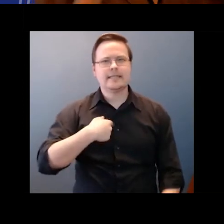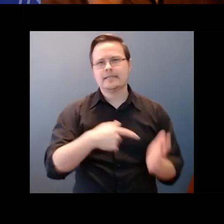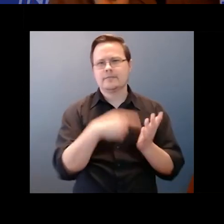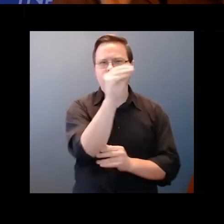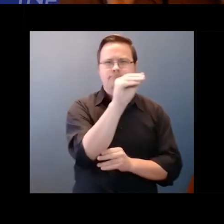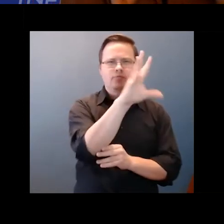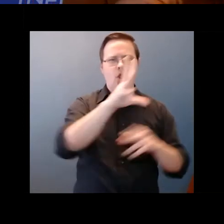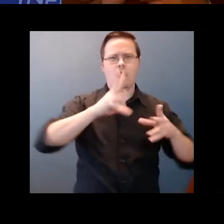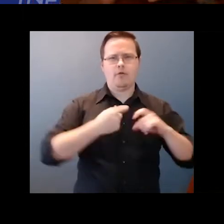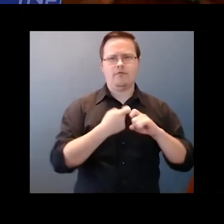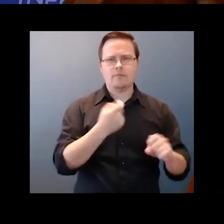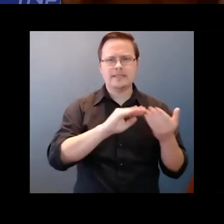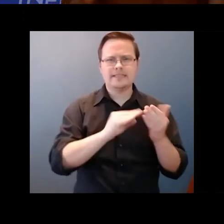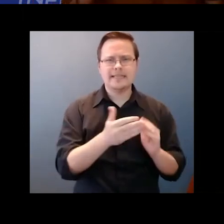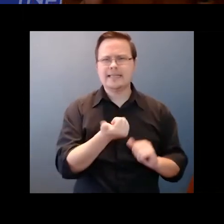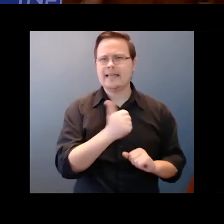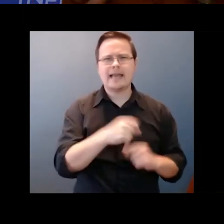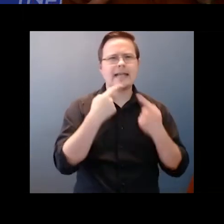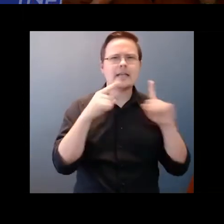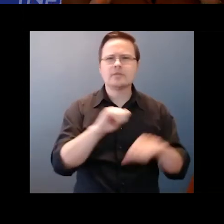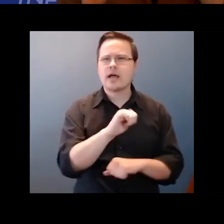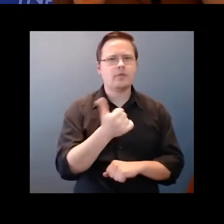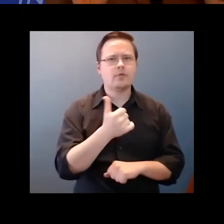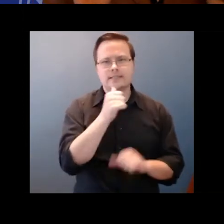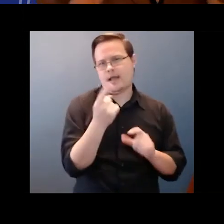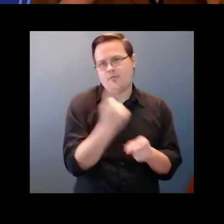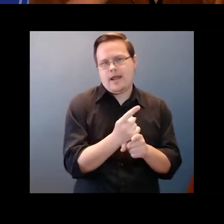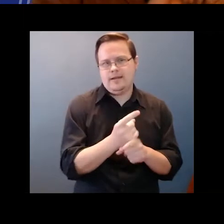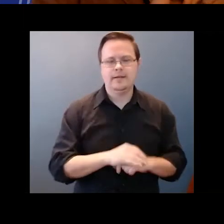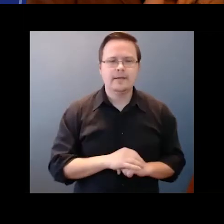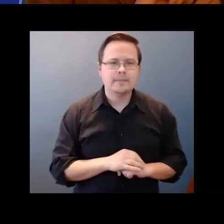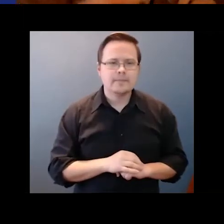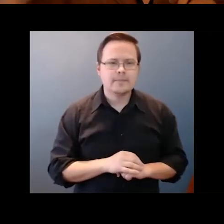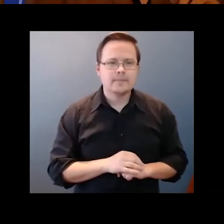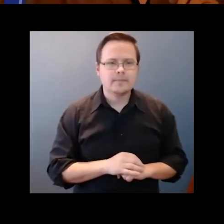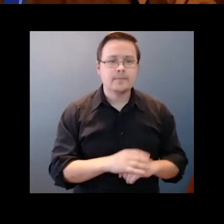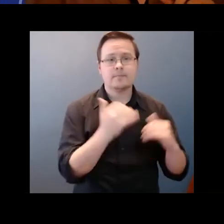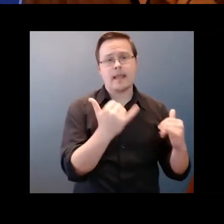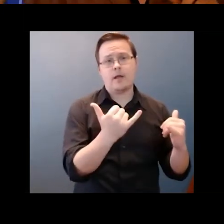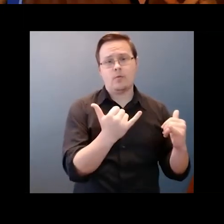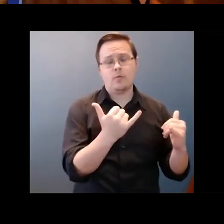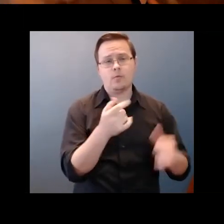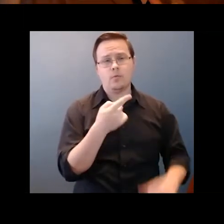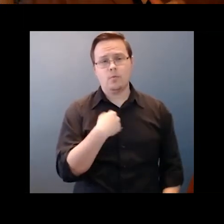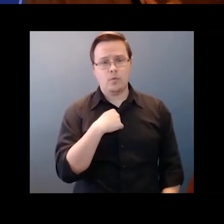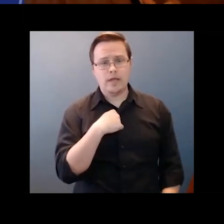any assertion otherwise is wholly inaccurate. Now, we had Cedric.